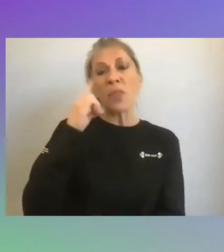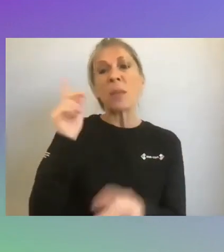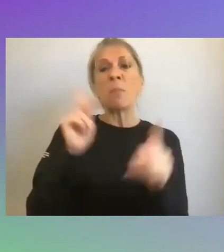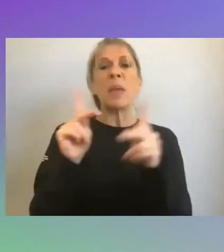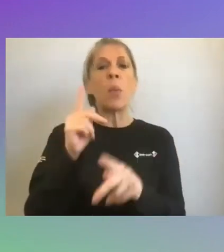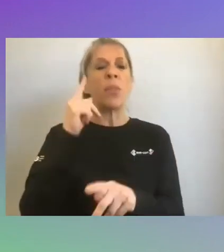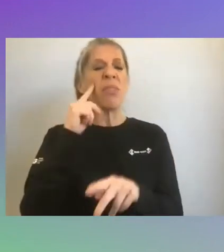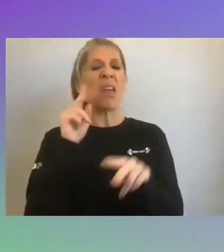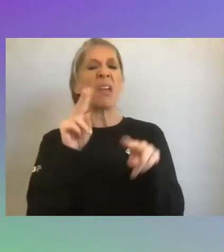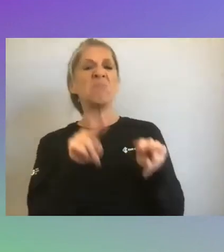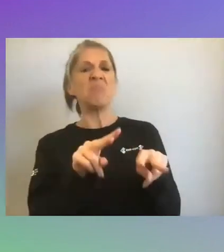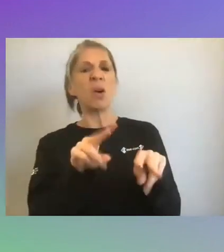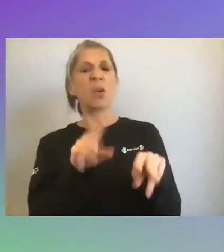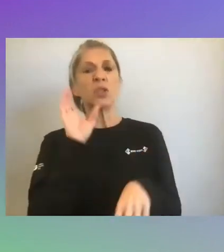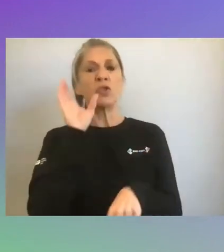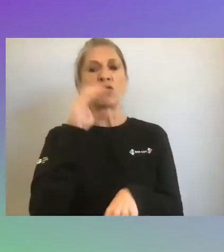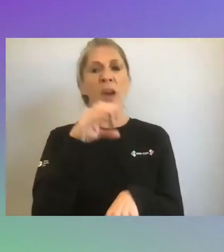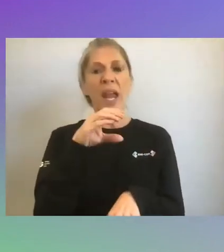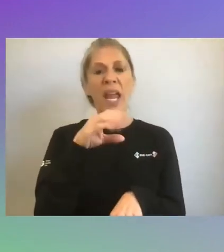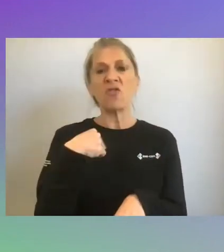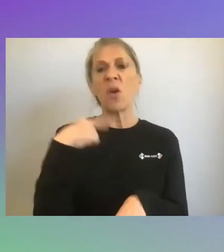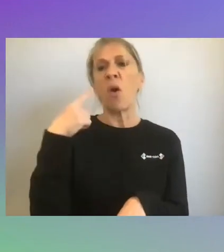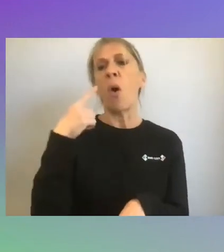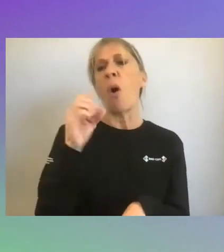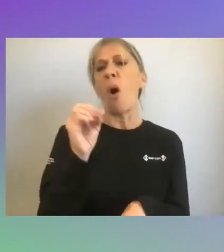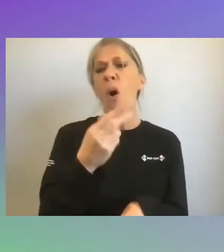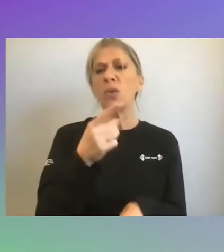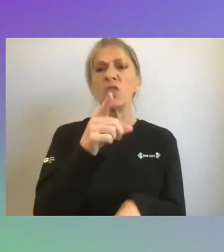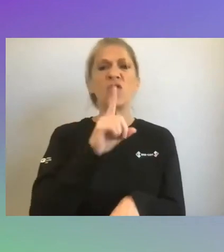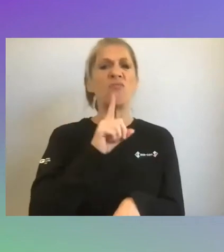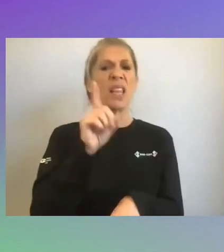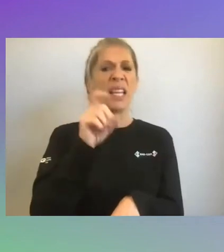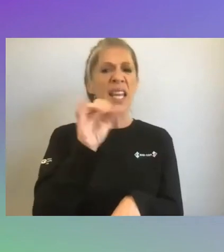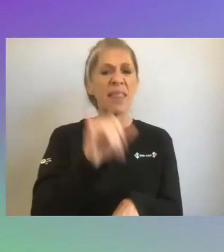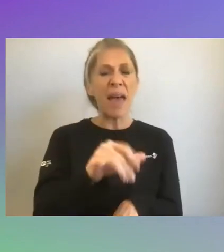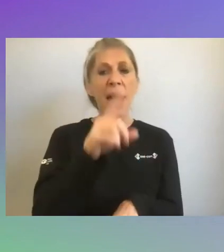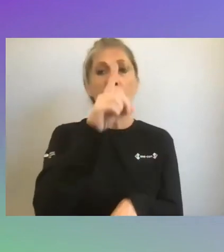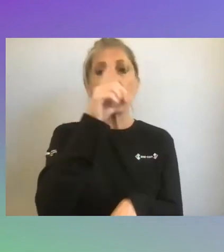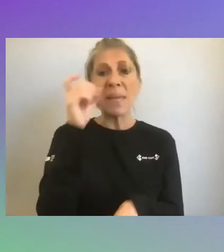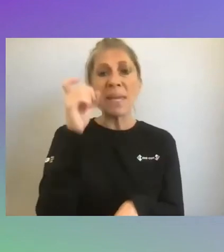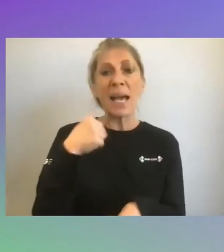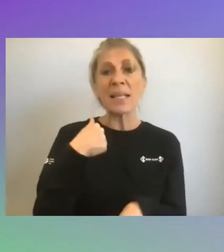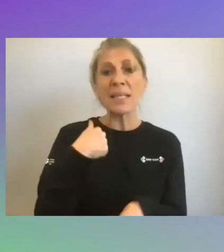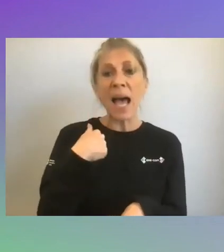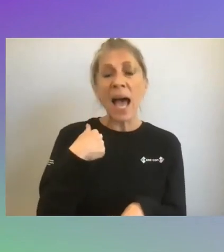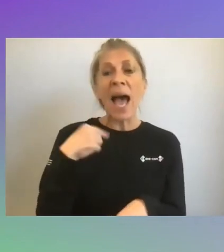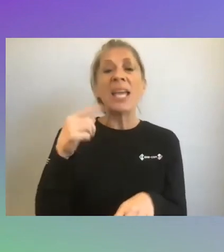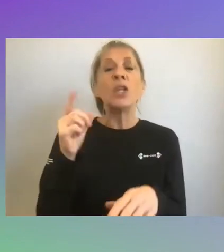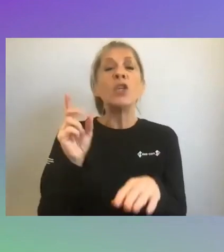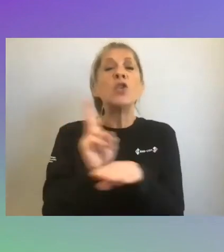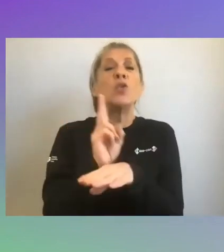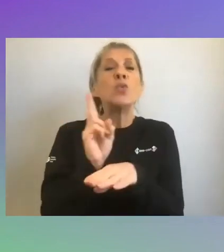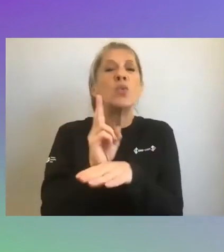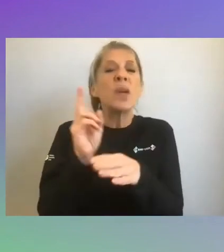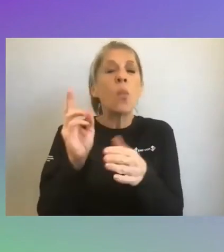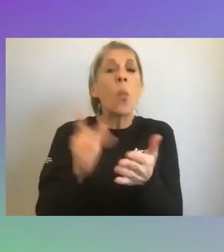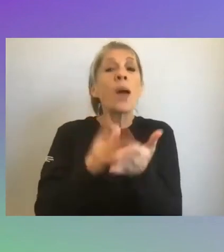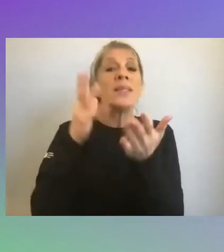think that it was strange or would question if I really needed it. Um, because I am an